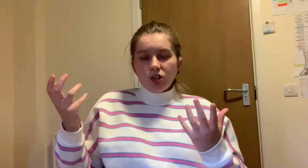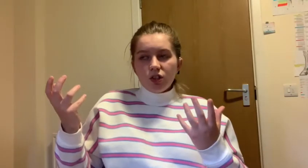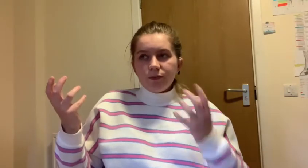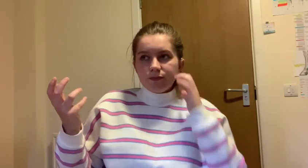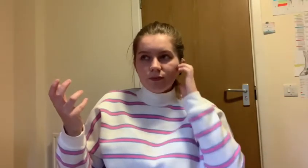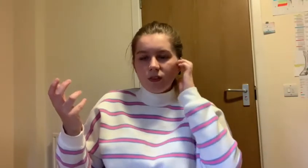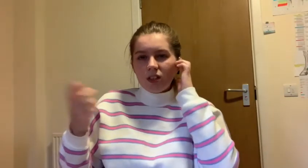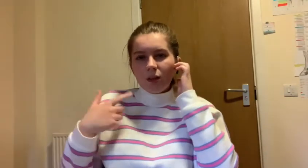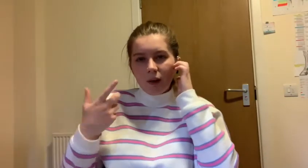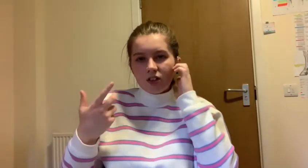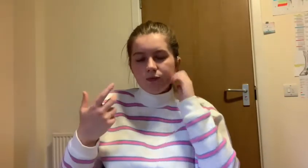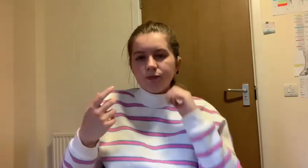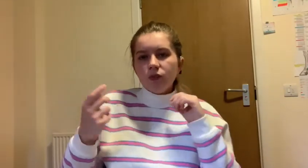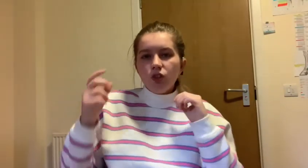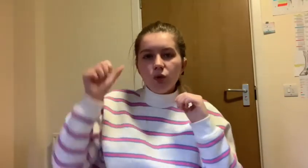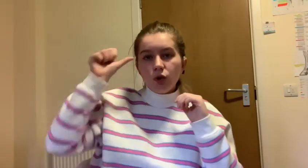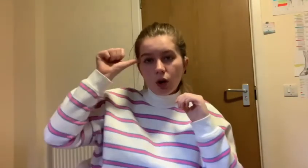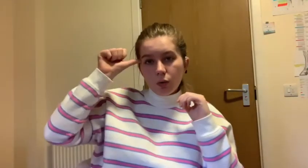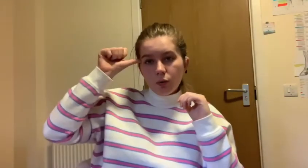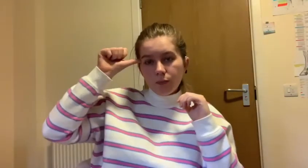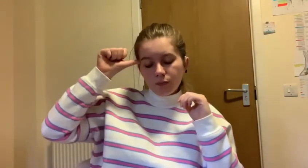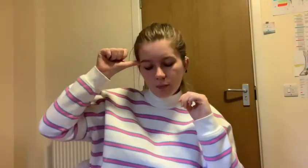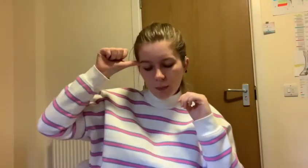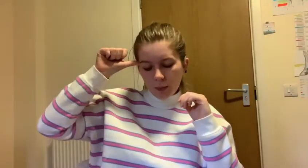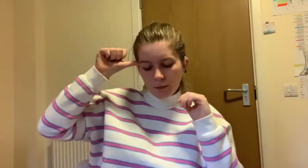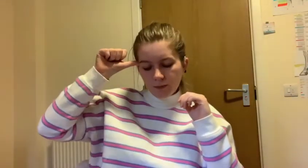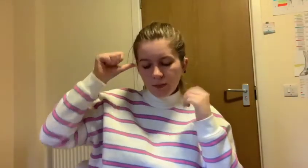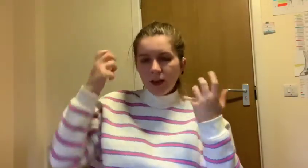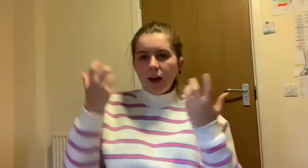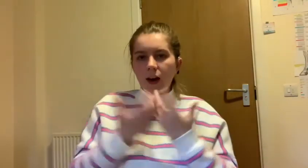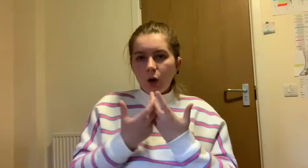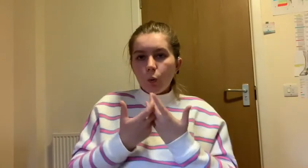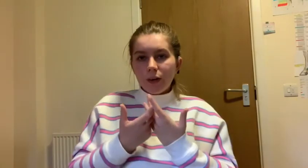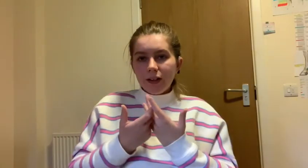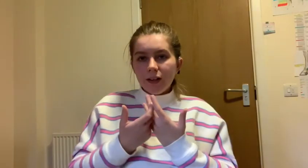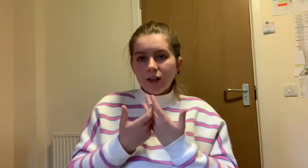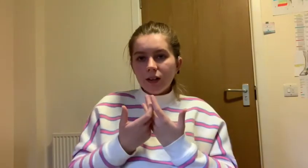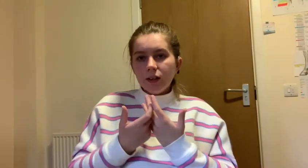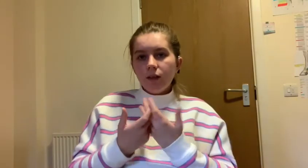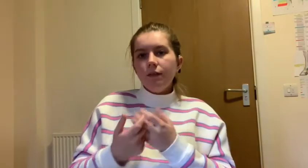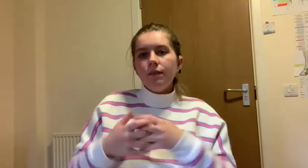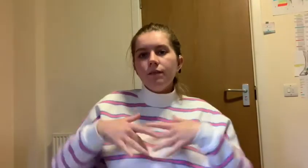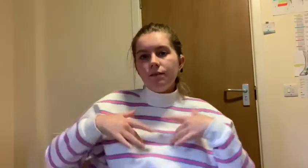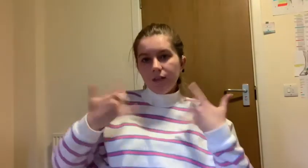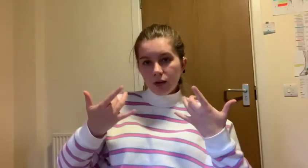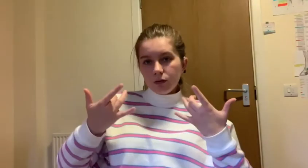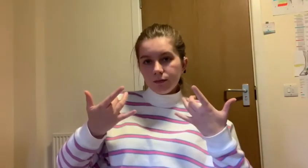It's lip patter. "You know how we feel"